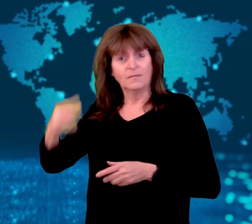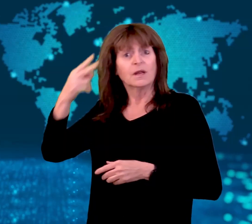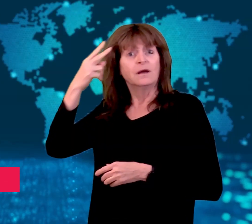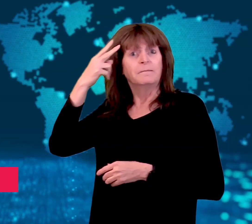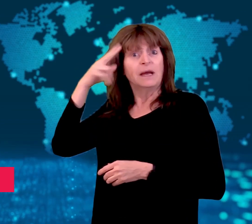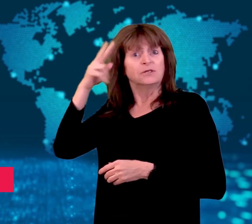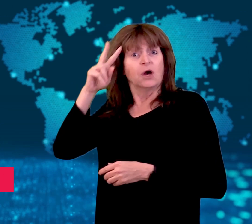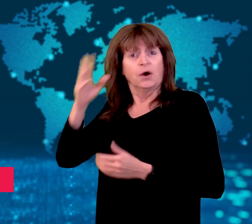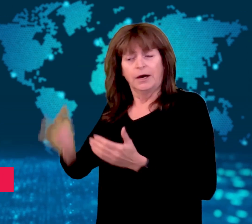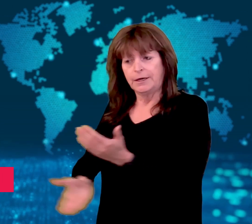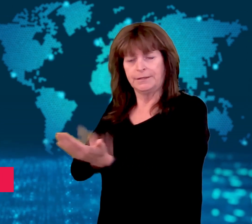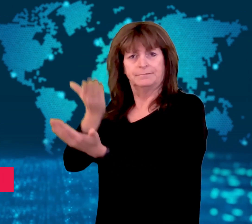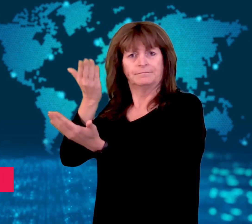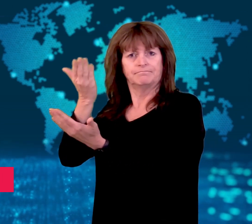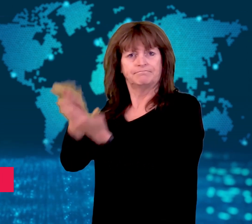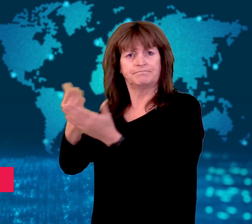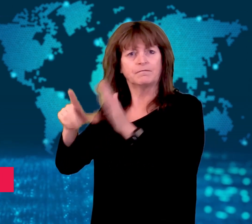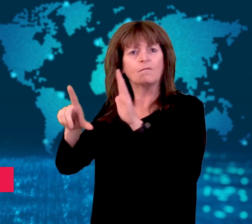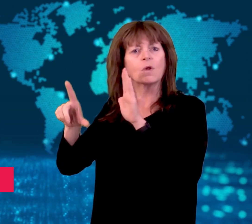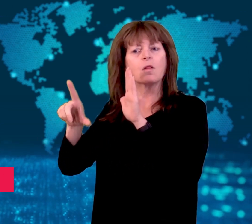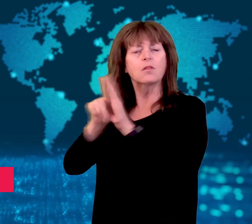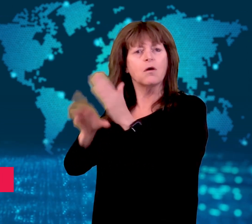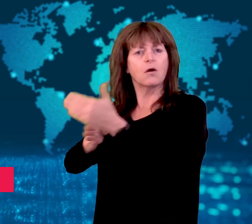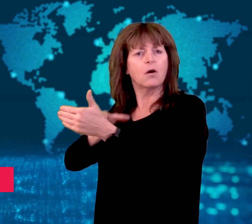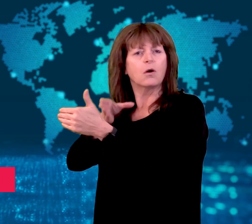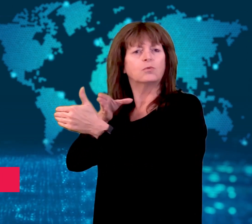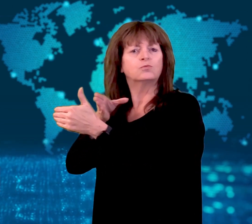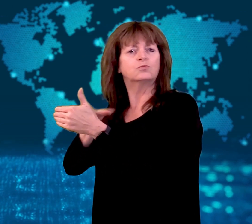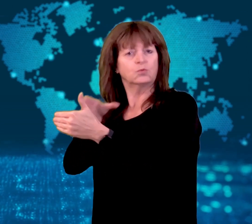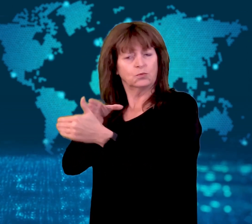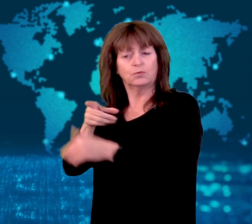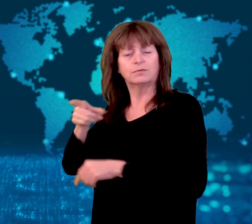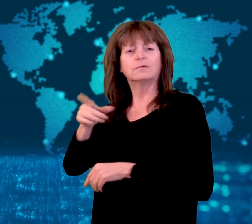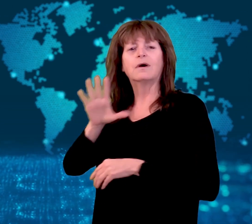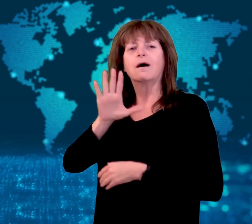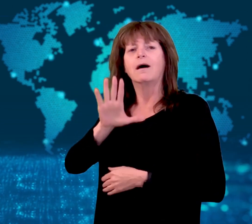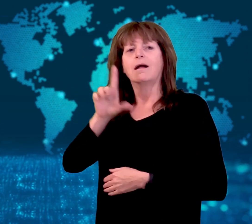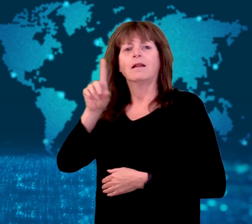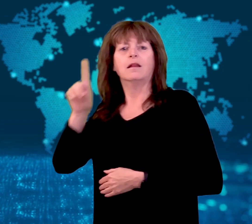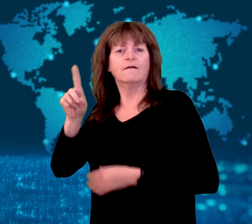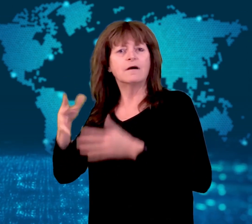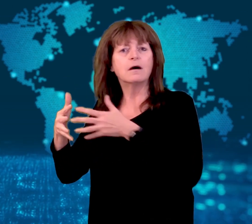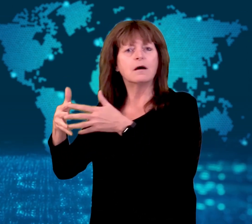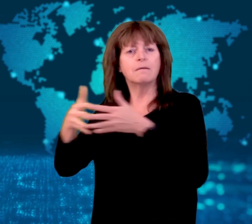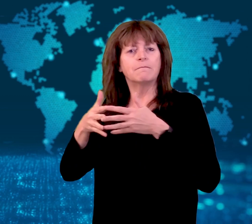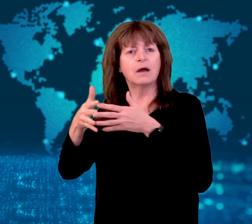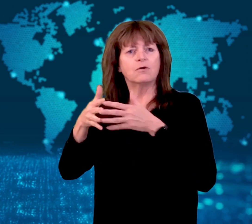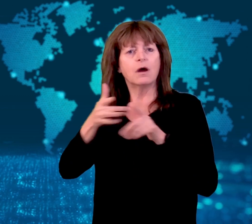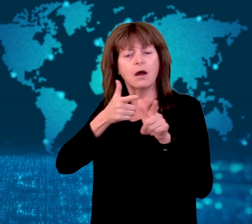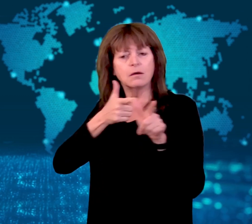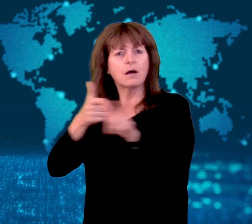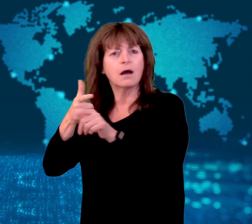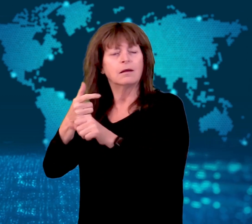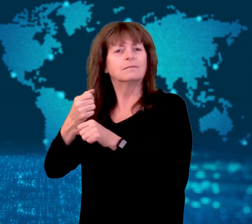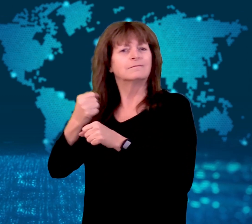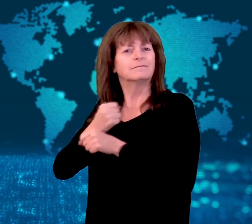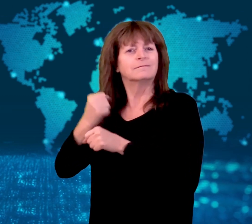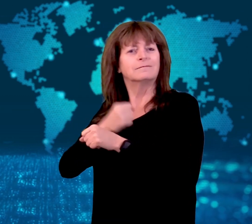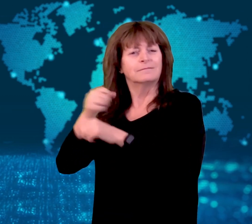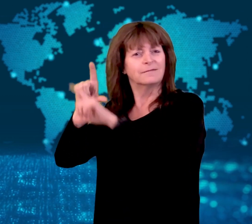[GEORGIA]: Mexico has filed a lawsuit against 11 American